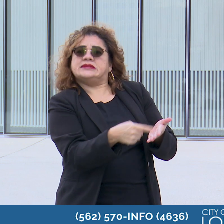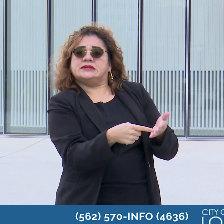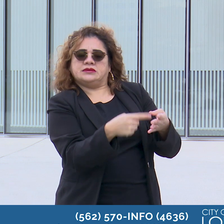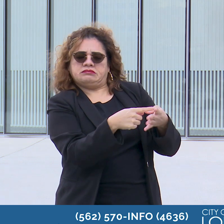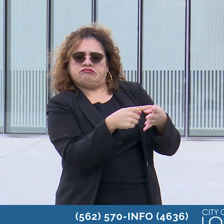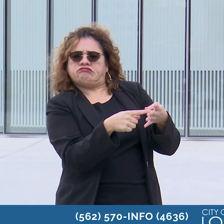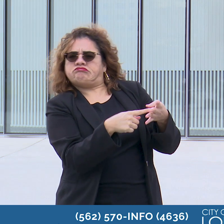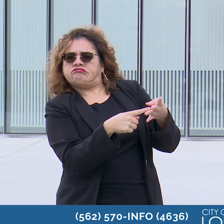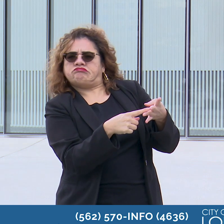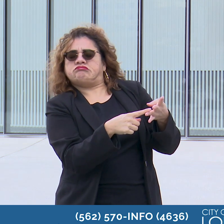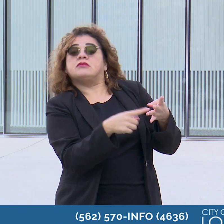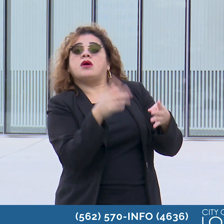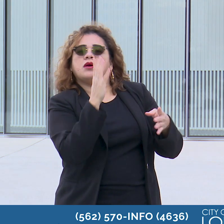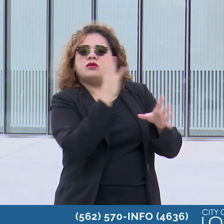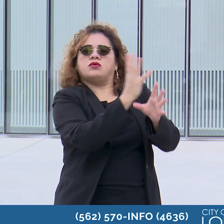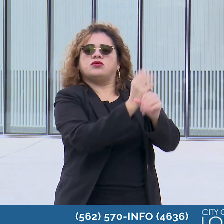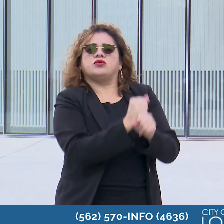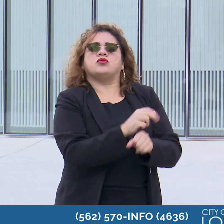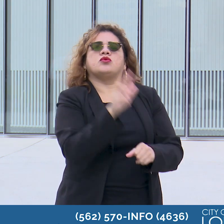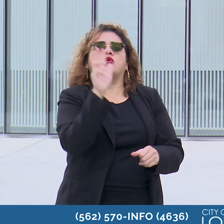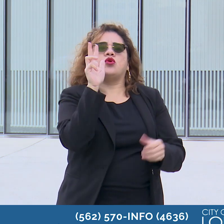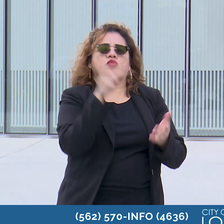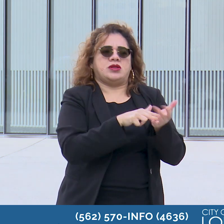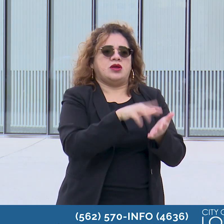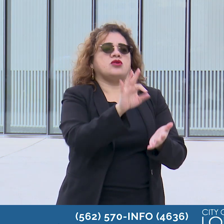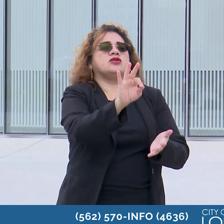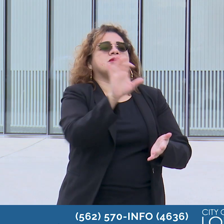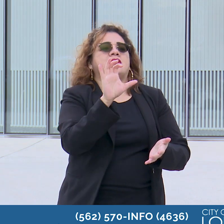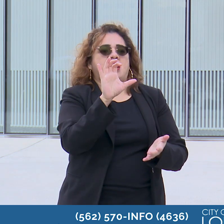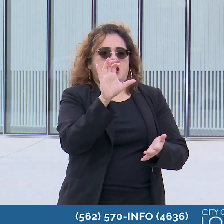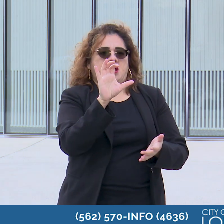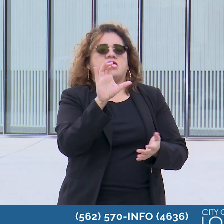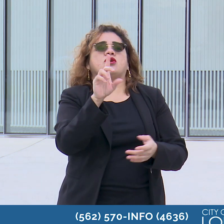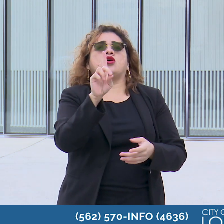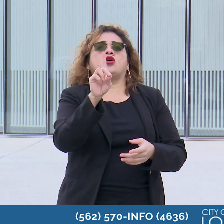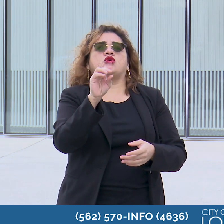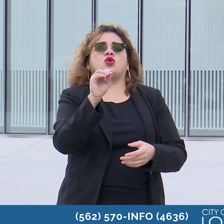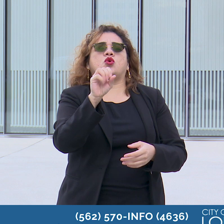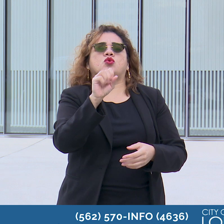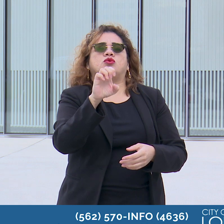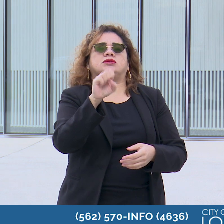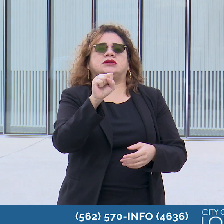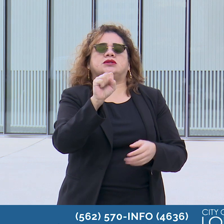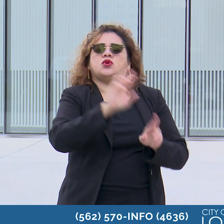approximately 39 hundred doses of the Pfizer vaccine.